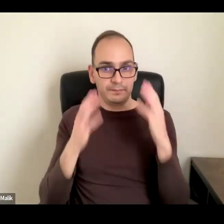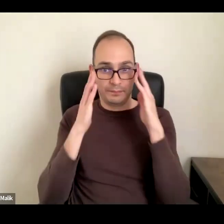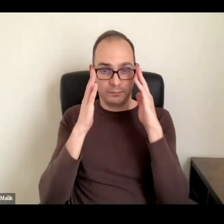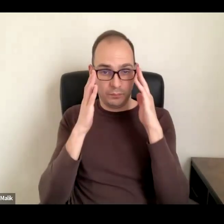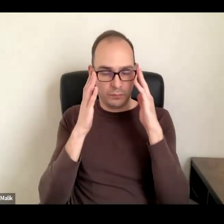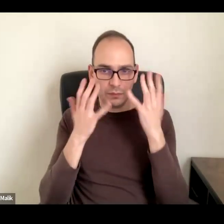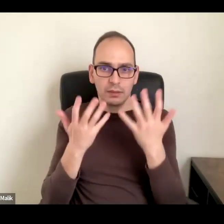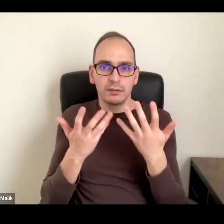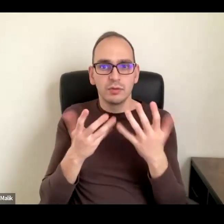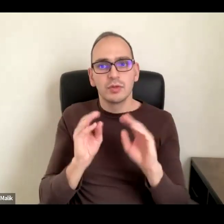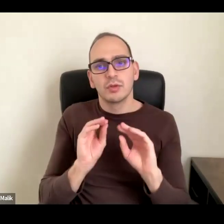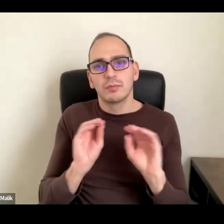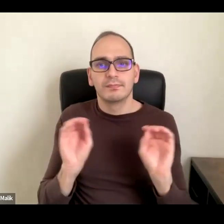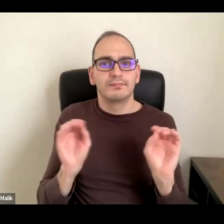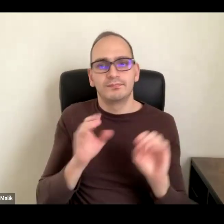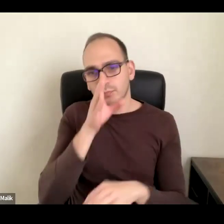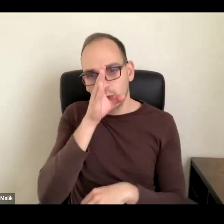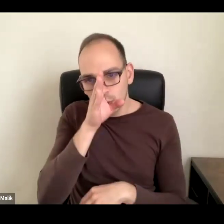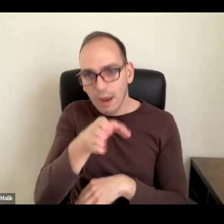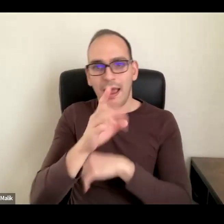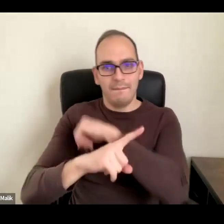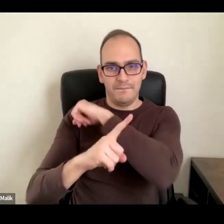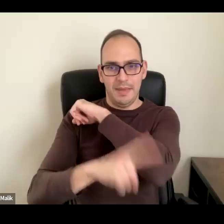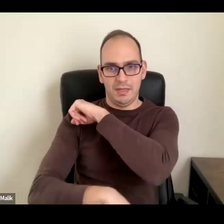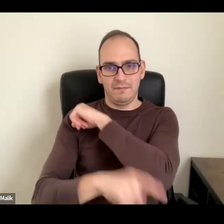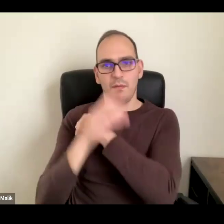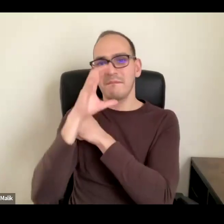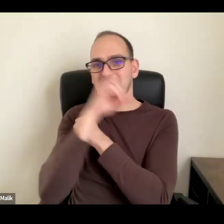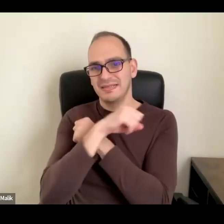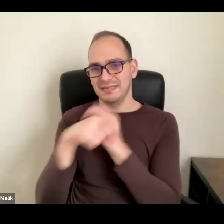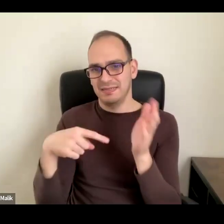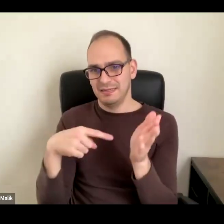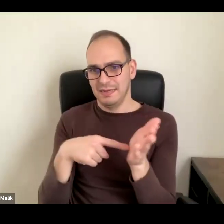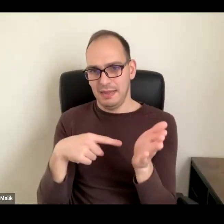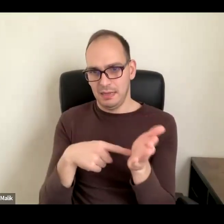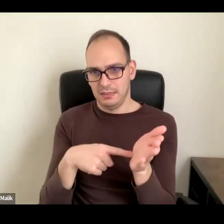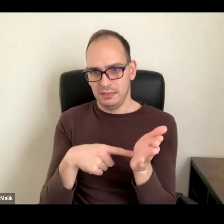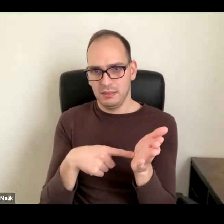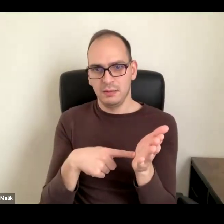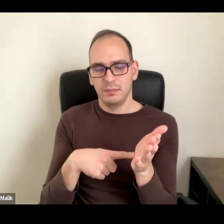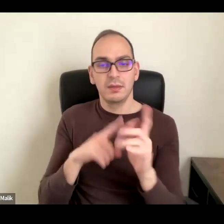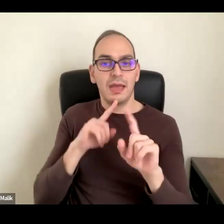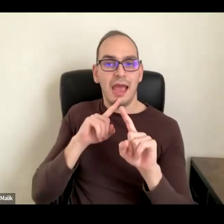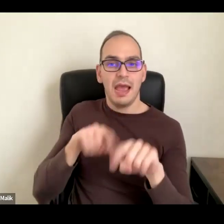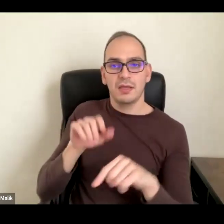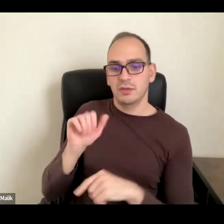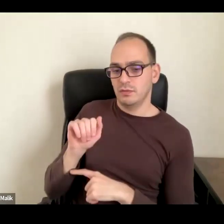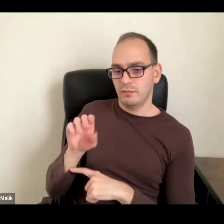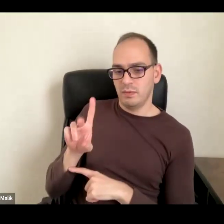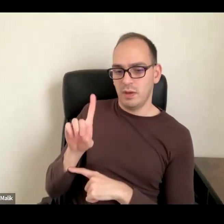there's no direct penalty for missing a deadline. However, as the answer from Audrey indicates,